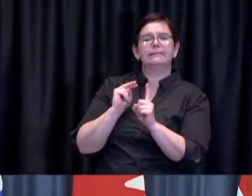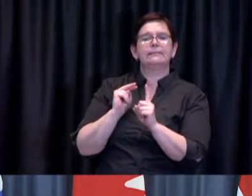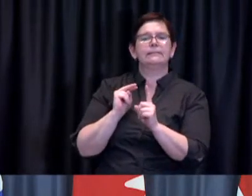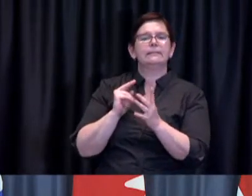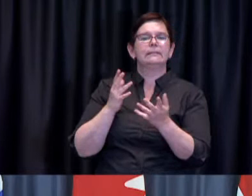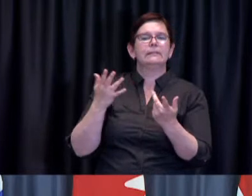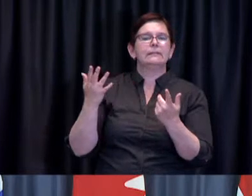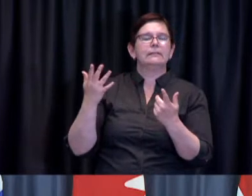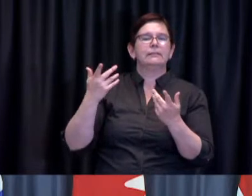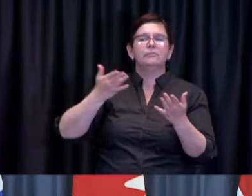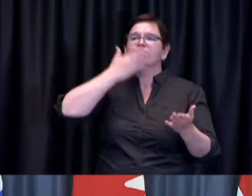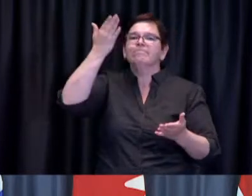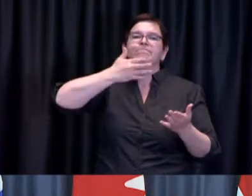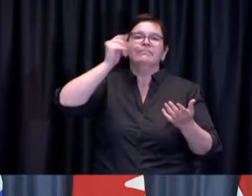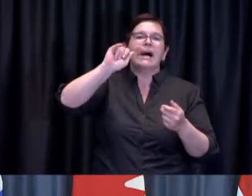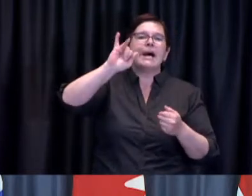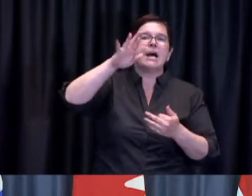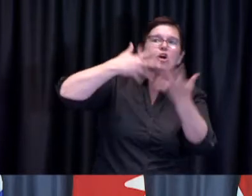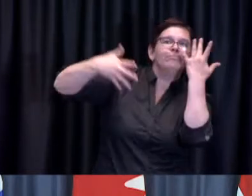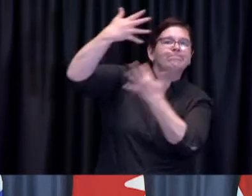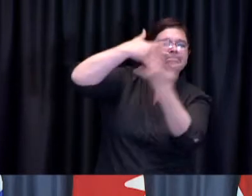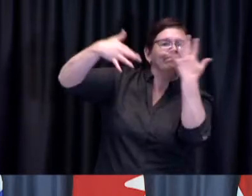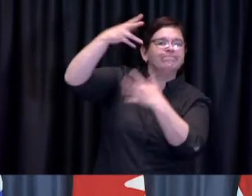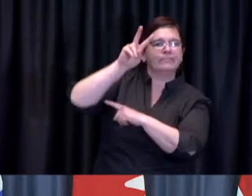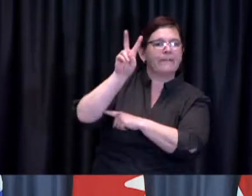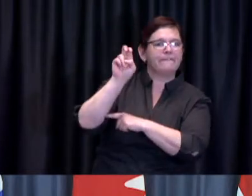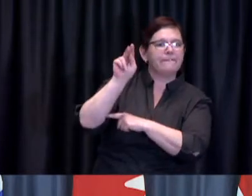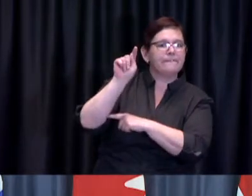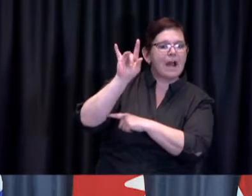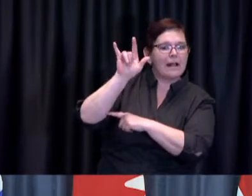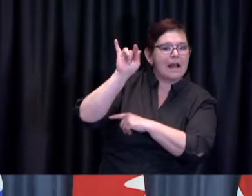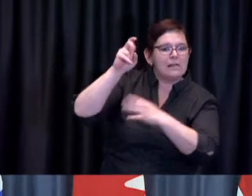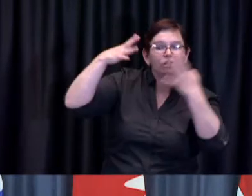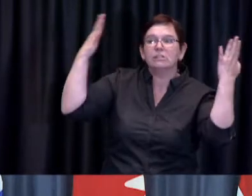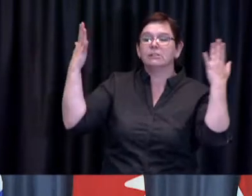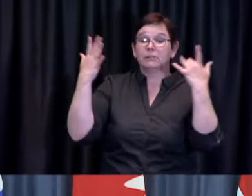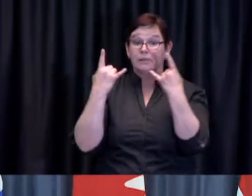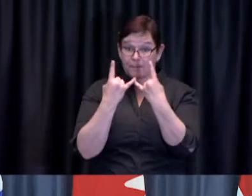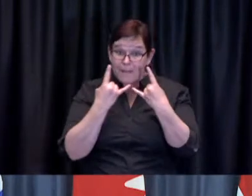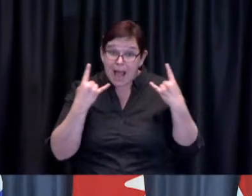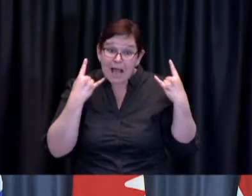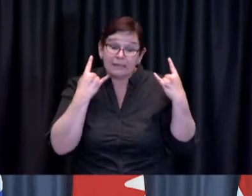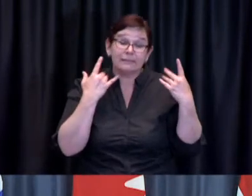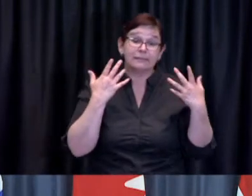like maintaining distance things like wearing masks are certainly going to be elements that